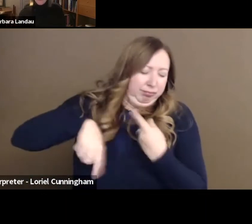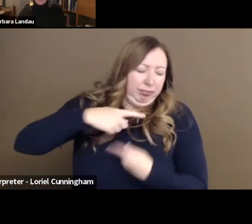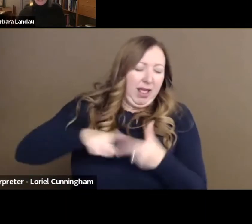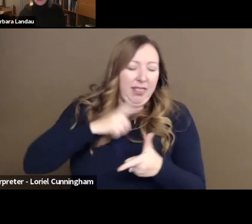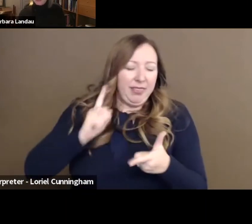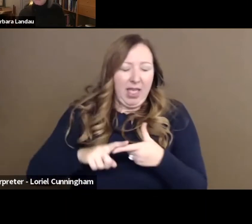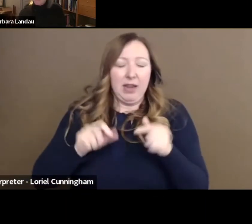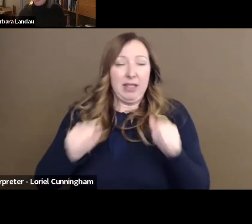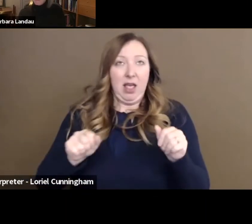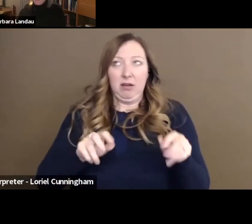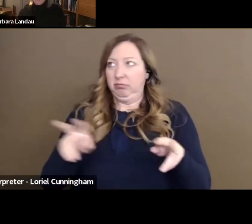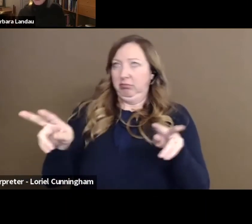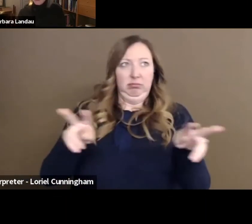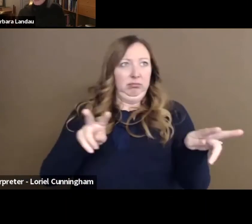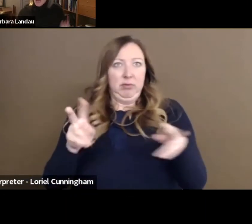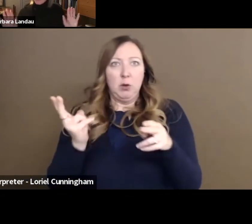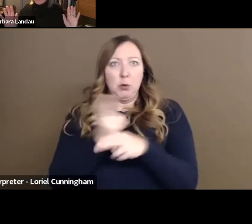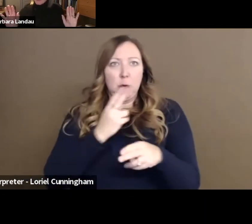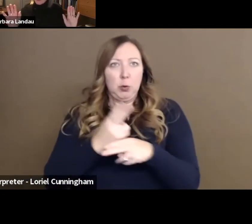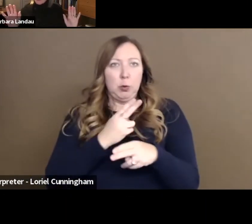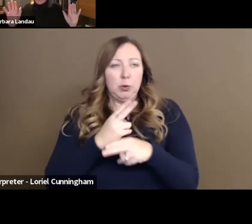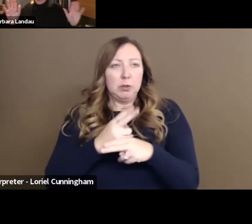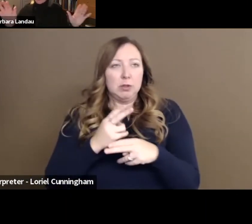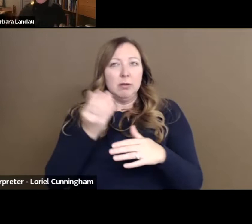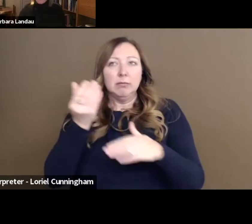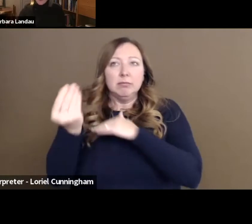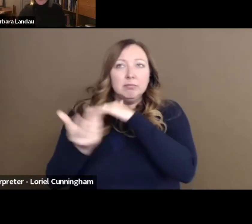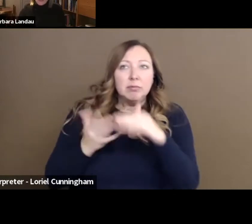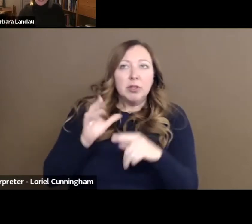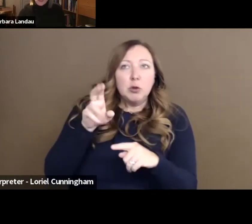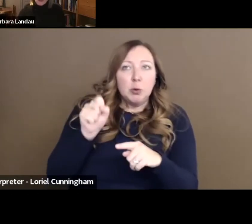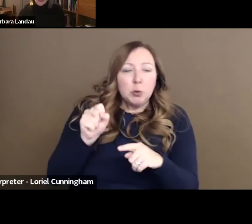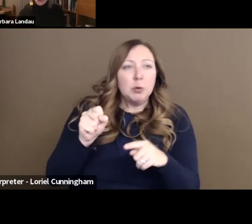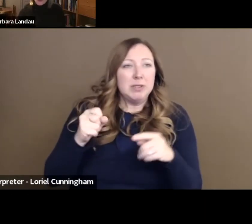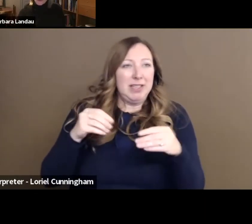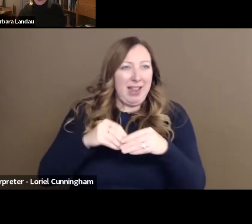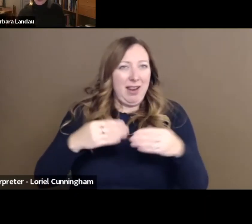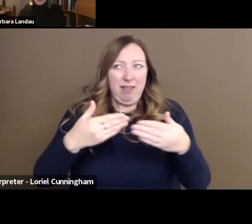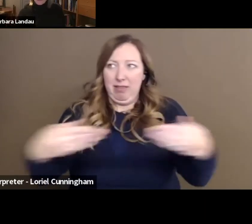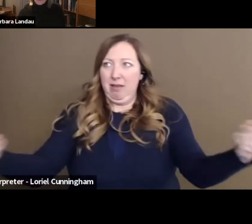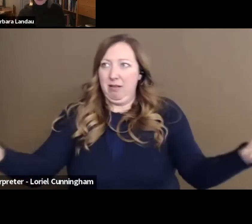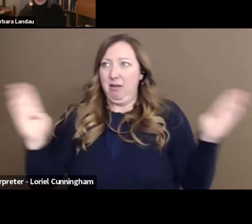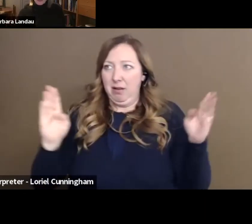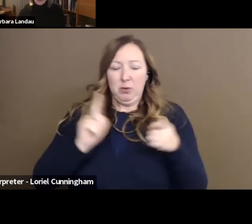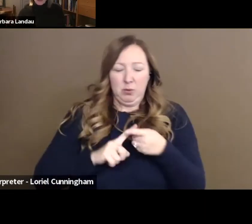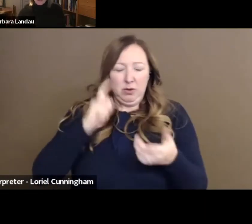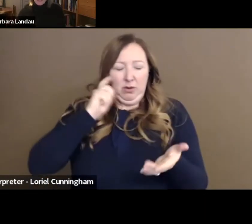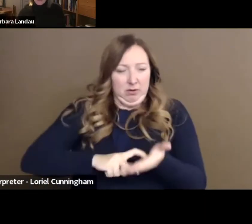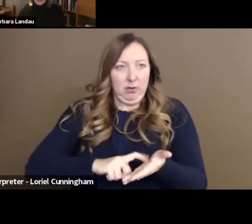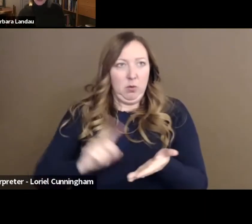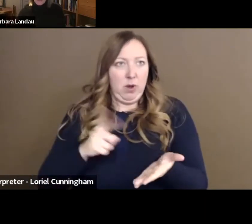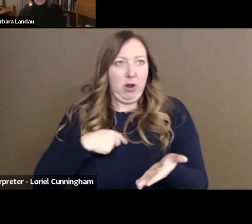space not the specific surface properties so